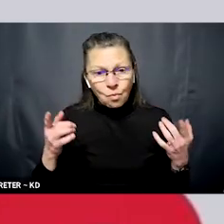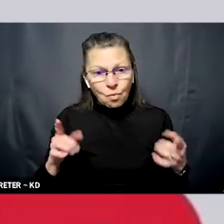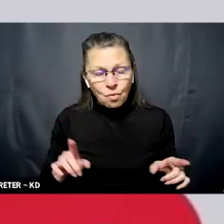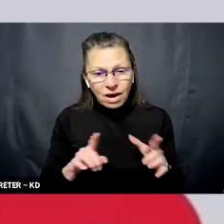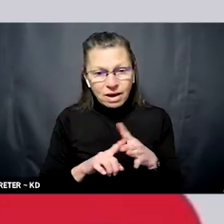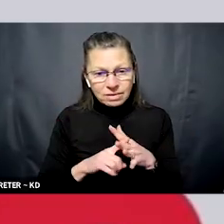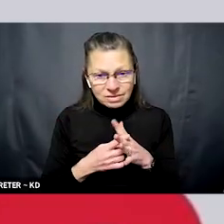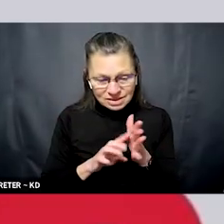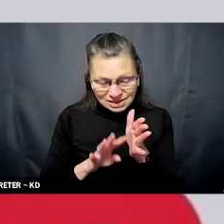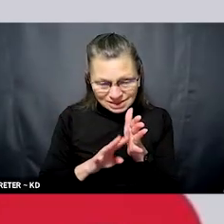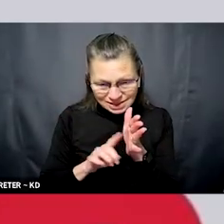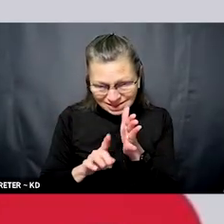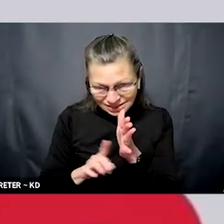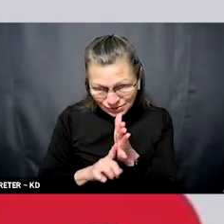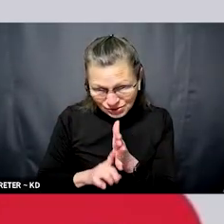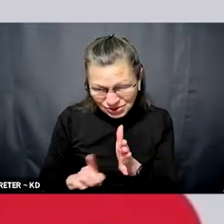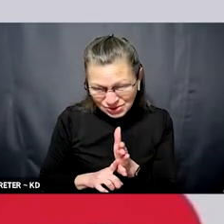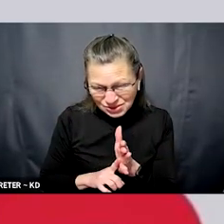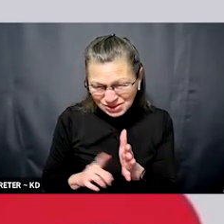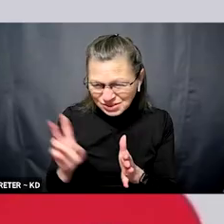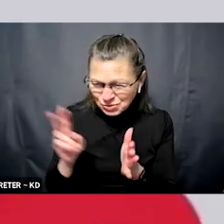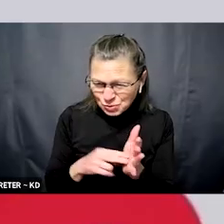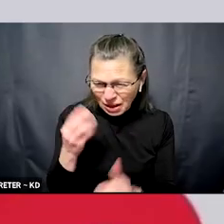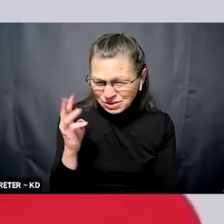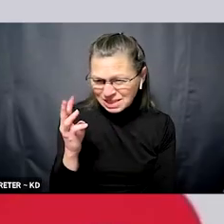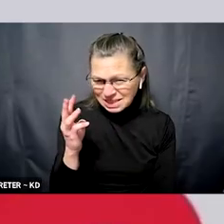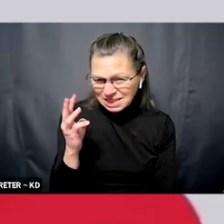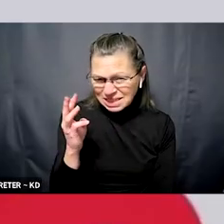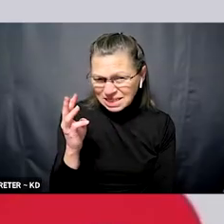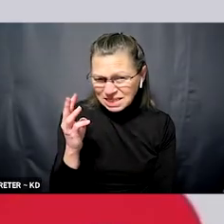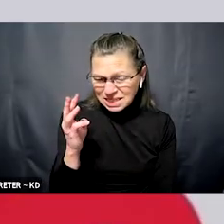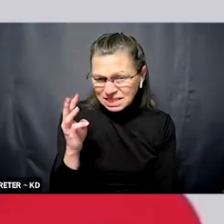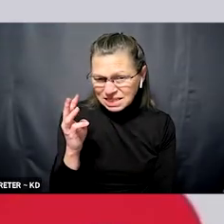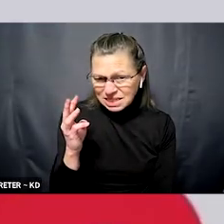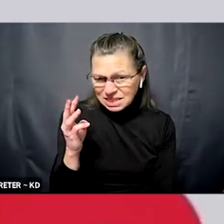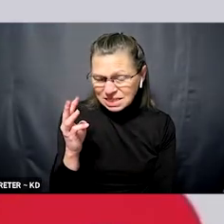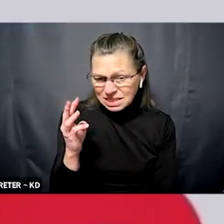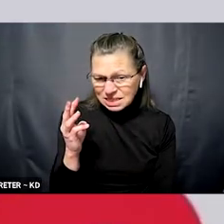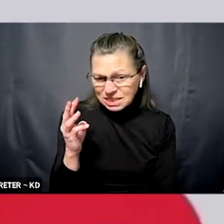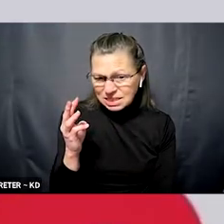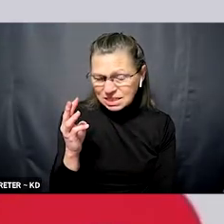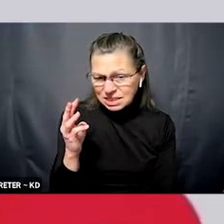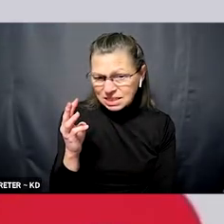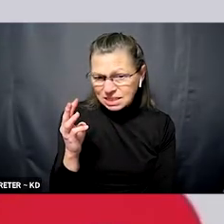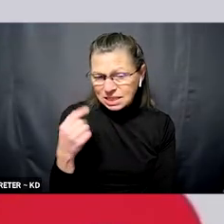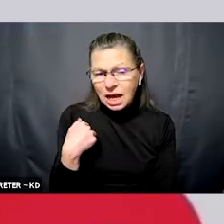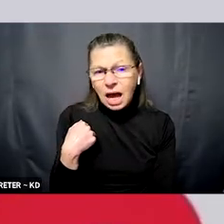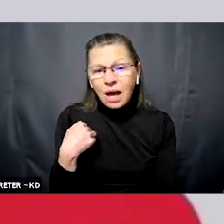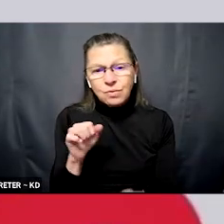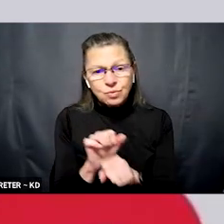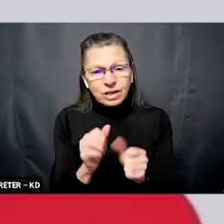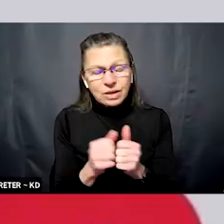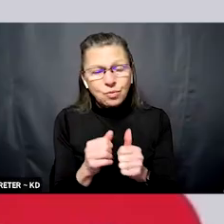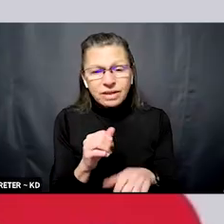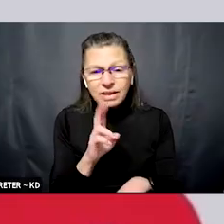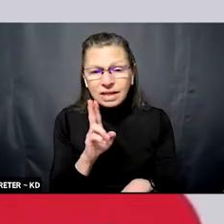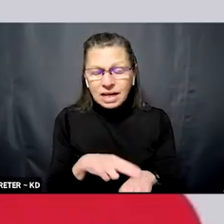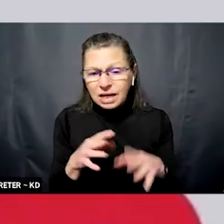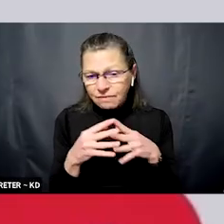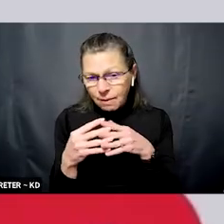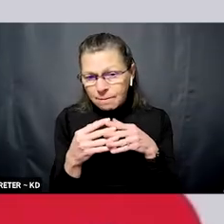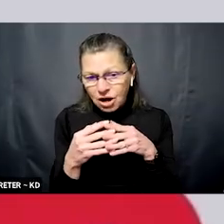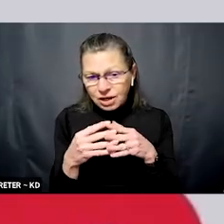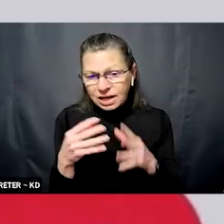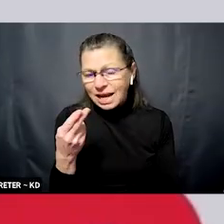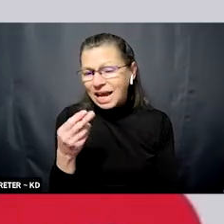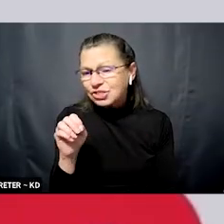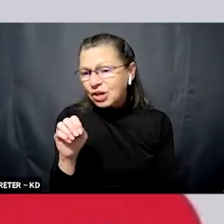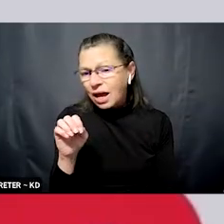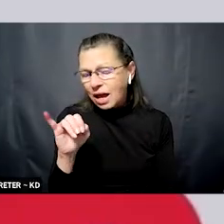I believe, like I said, I was working with the Native American HIV prevention program,